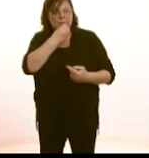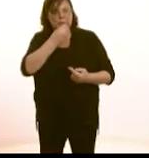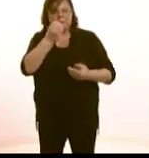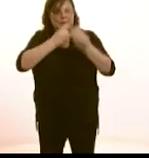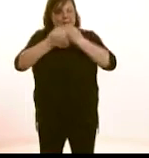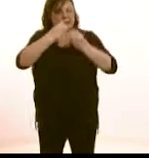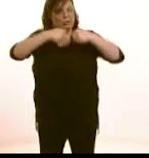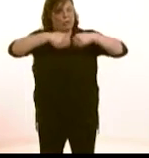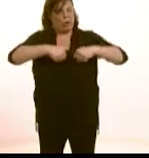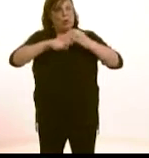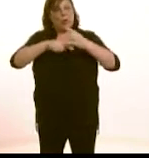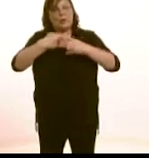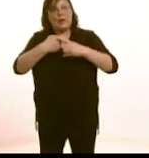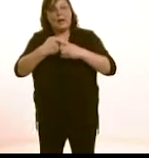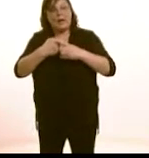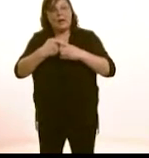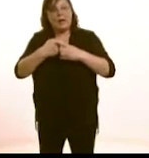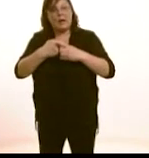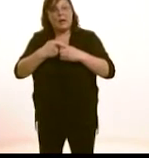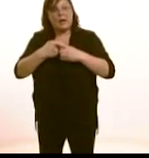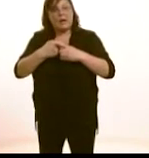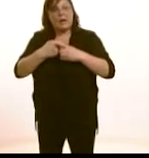UK is actually produced in the UK. That is the nature of where we live, because of where we live in the world.